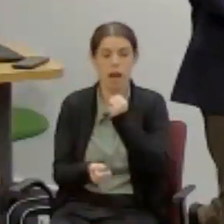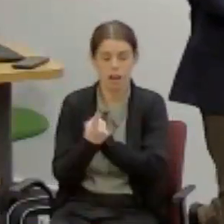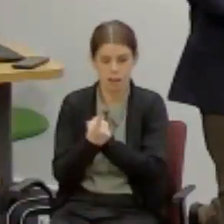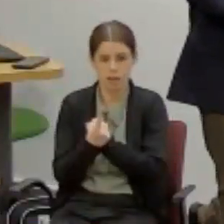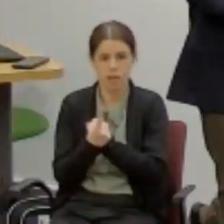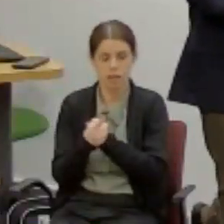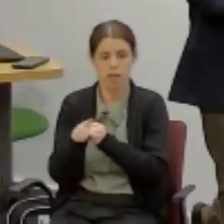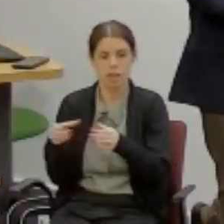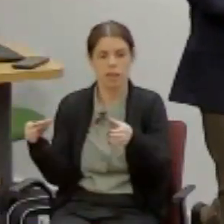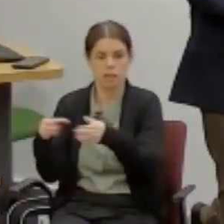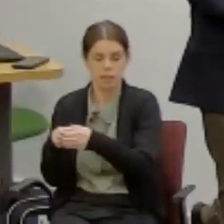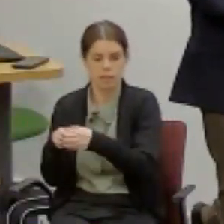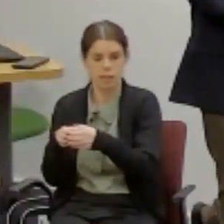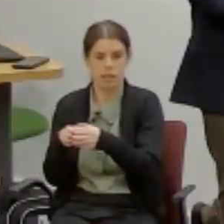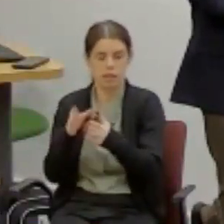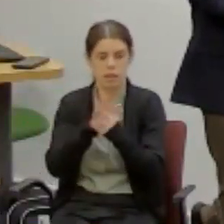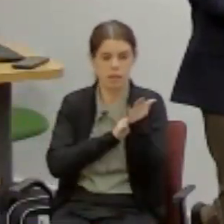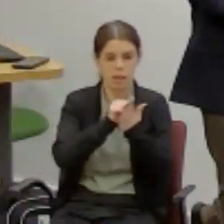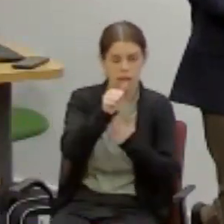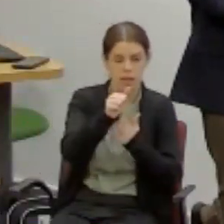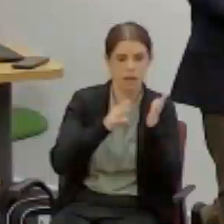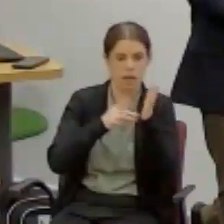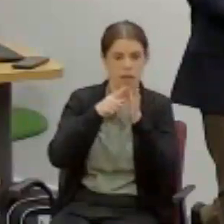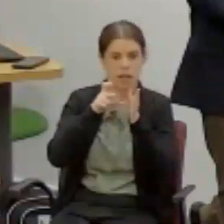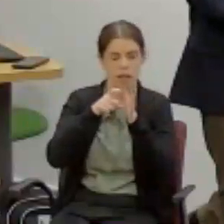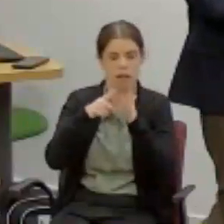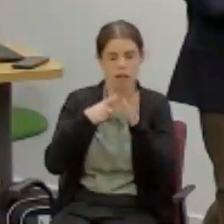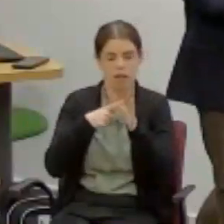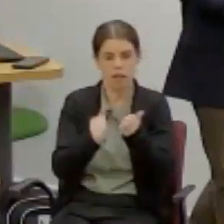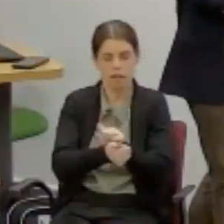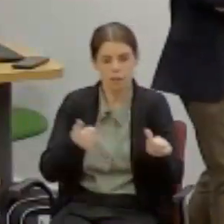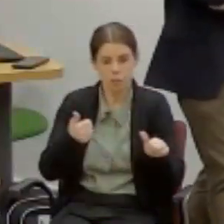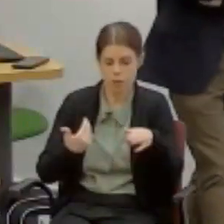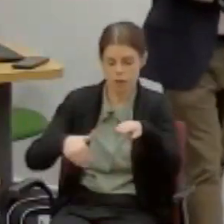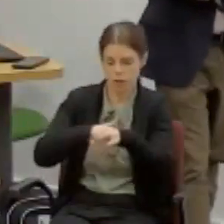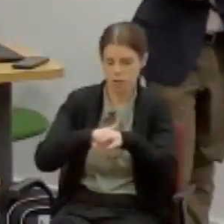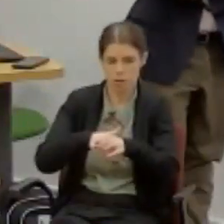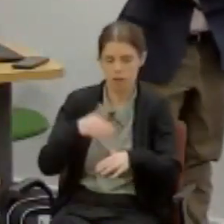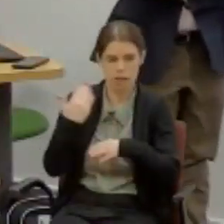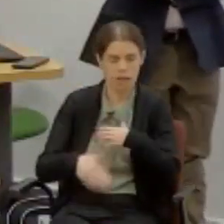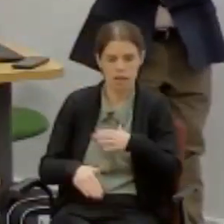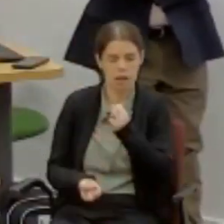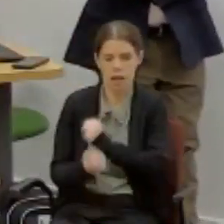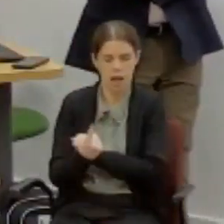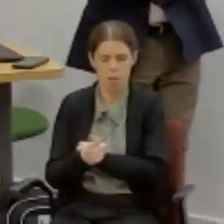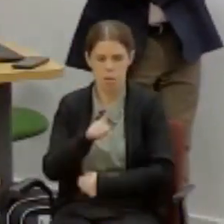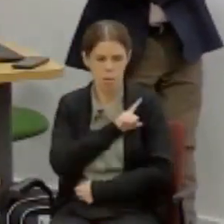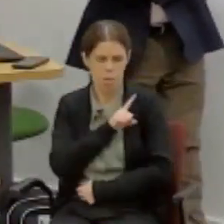And then the Department for culture media and sport got involved. And then suddenly, it wasn't happening. Do you have any insights? Why, they might be able to do that.